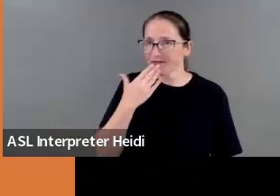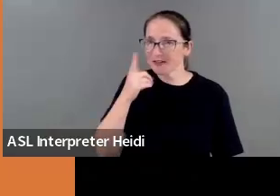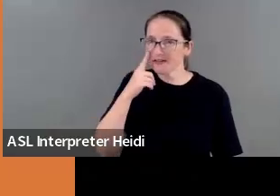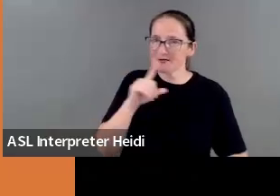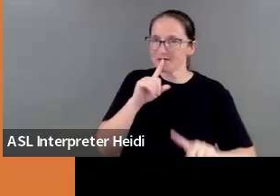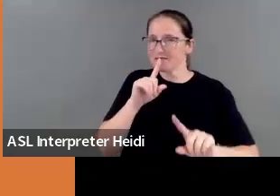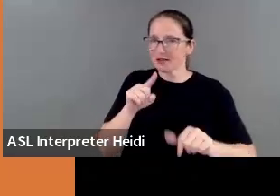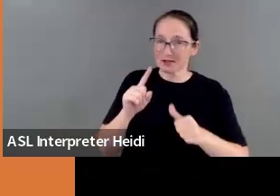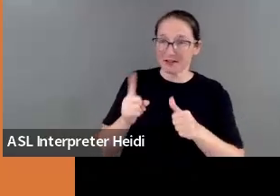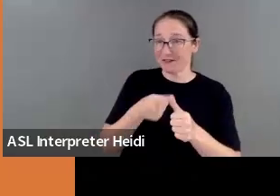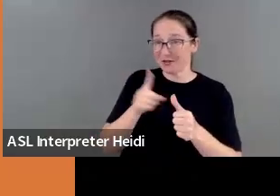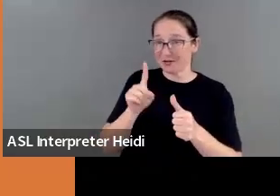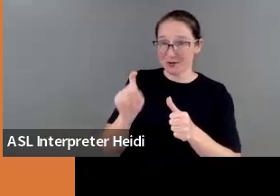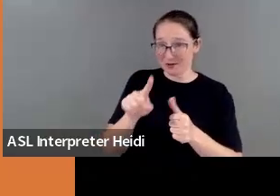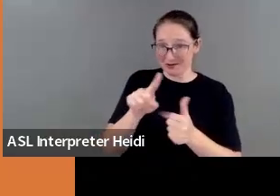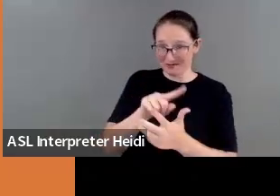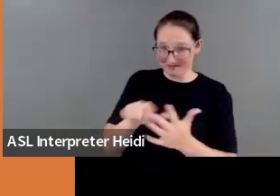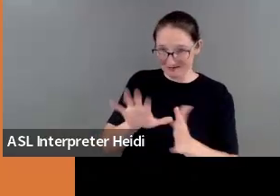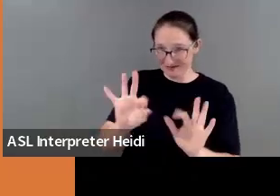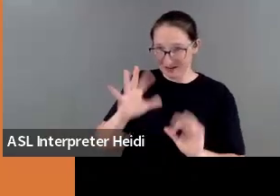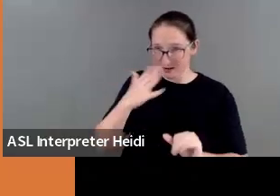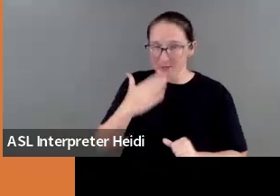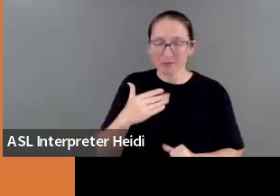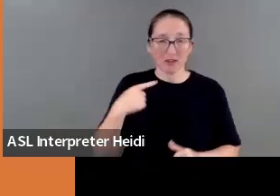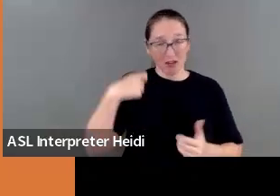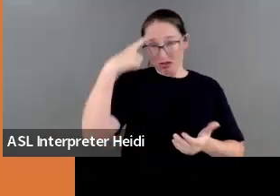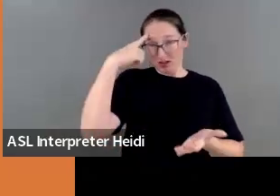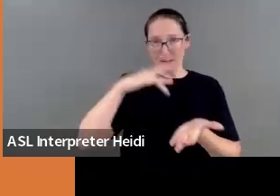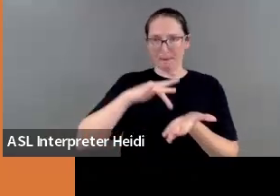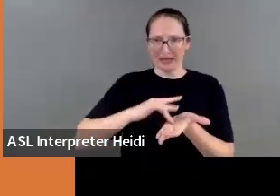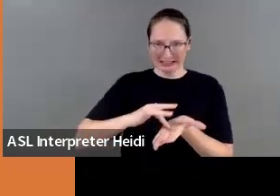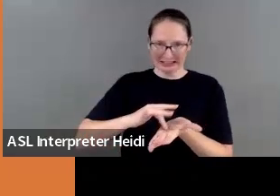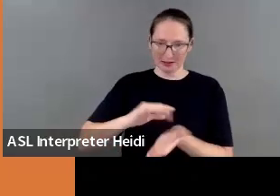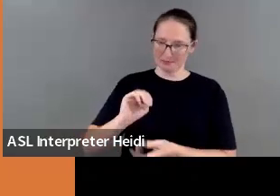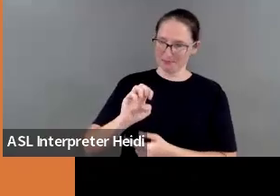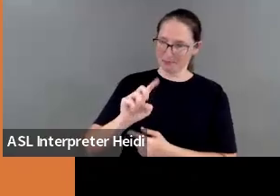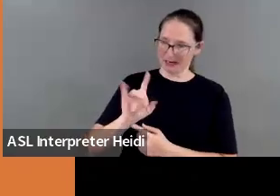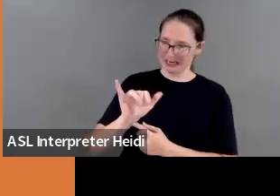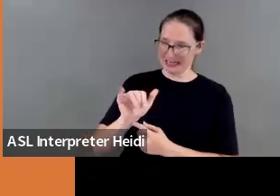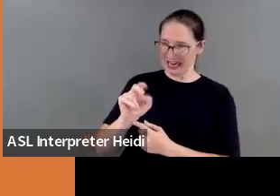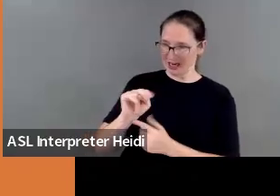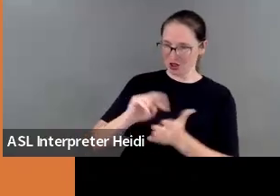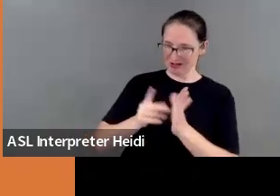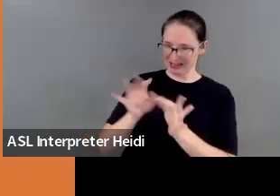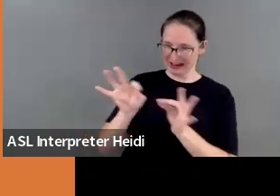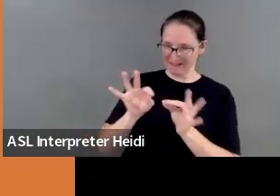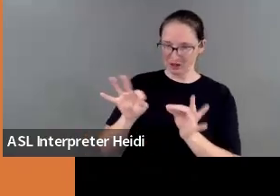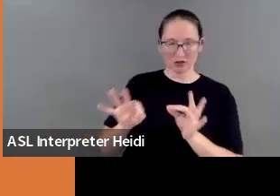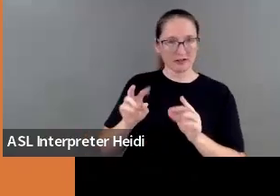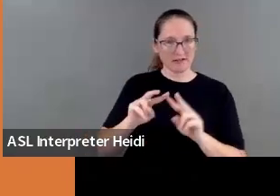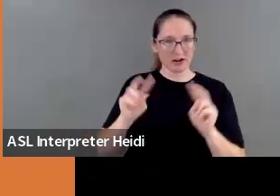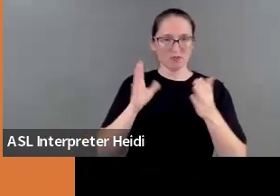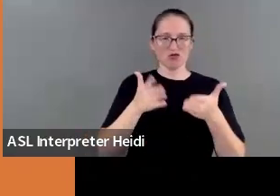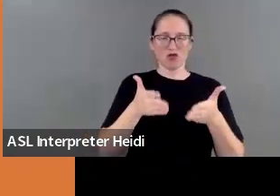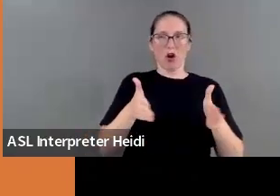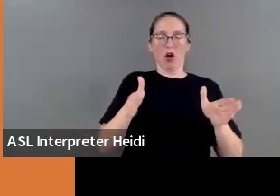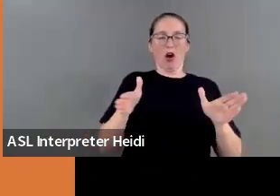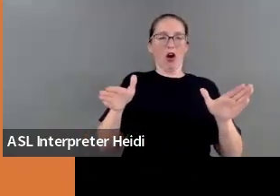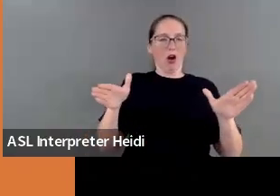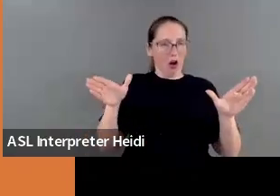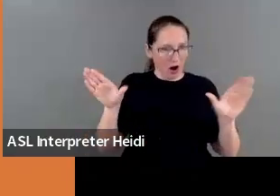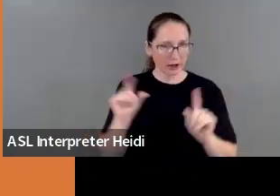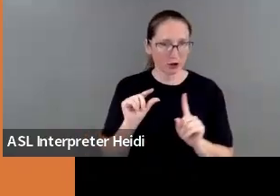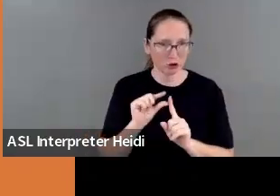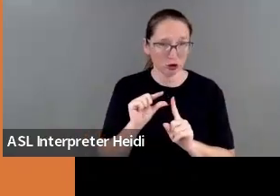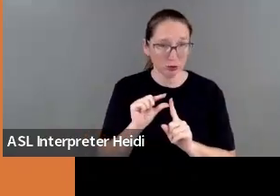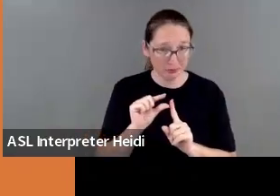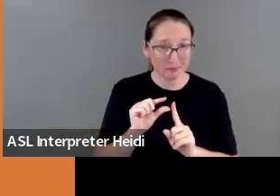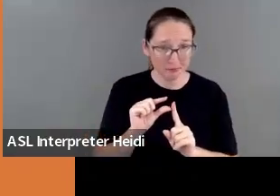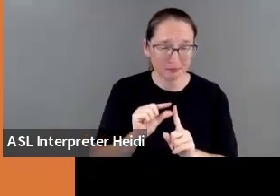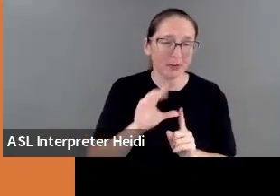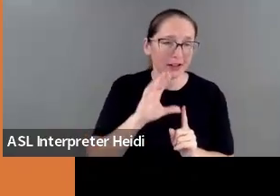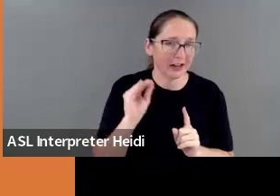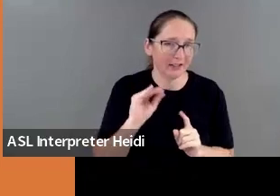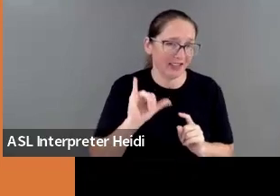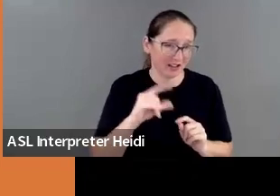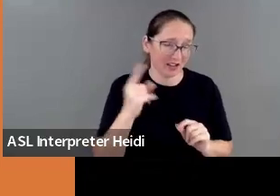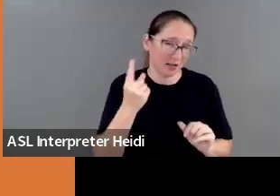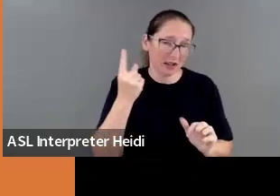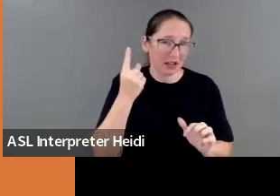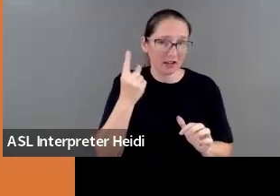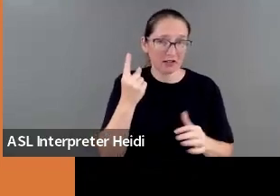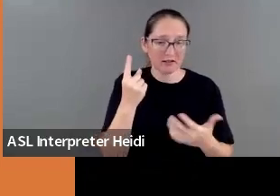people with disabilities.